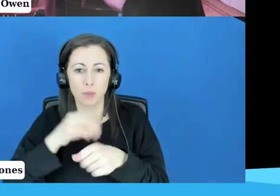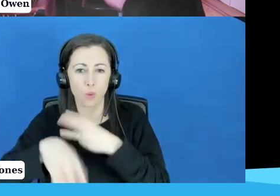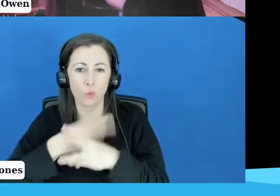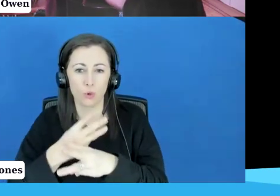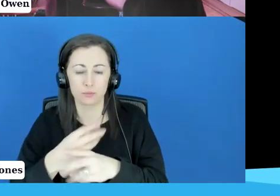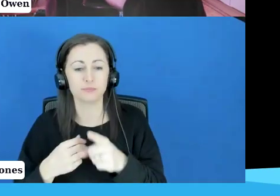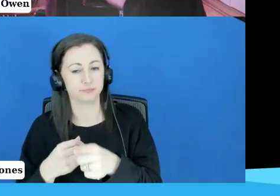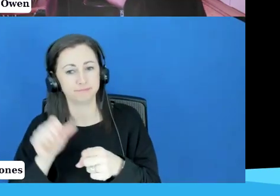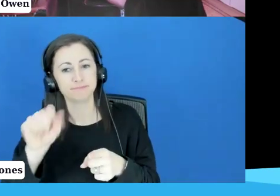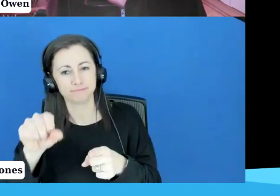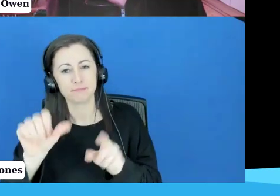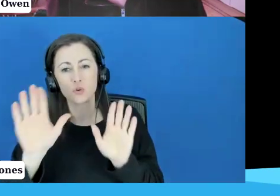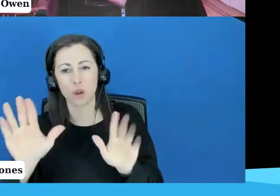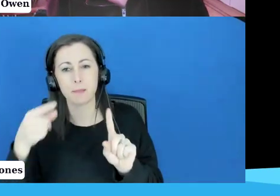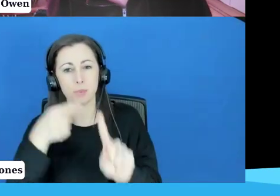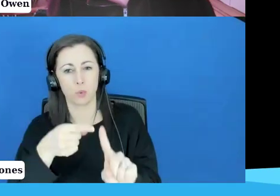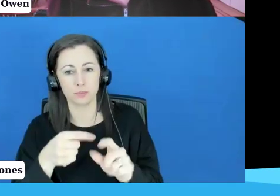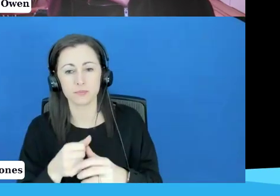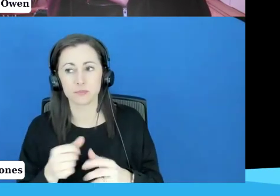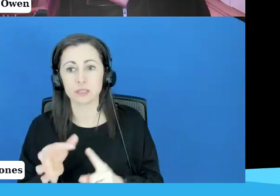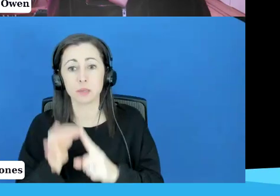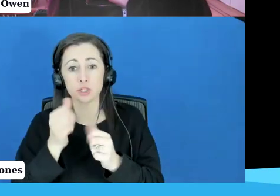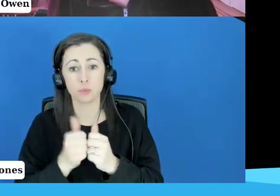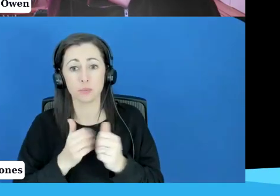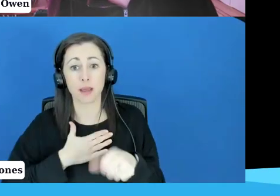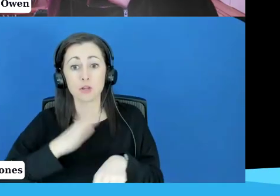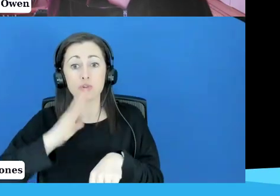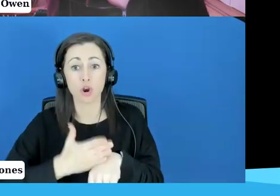That's a really great point, especially with my daughter being in third grade now.